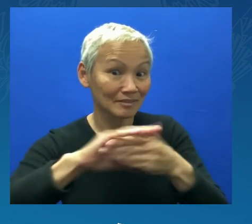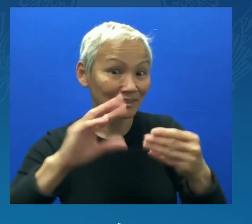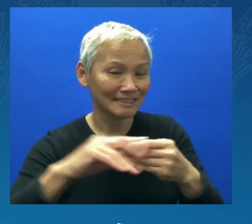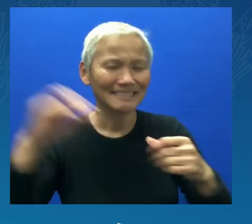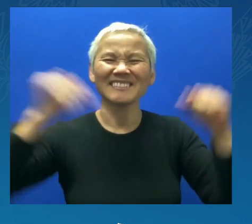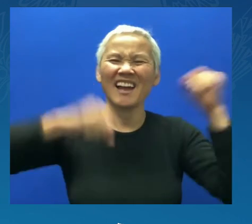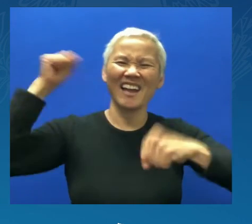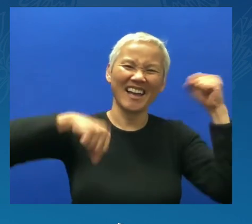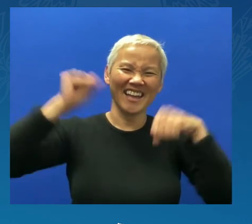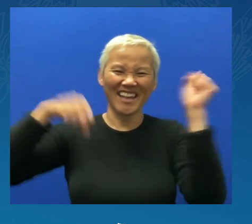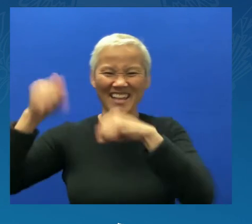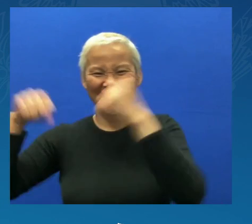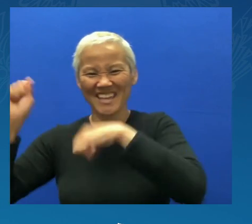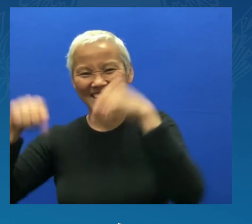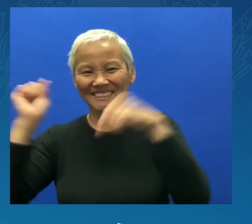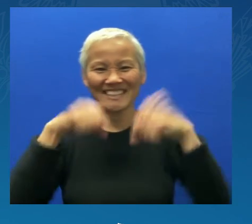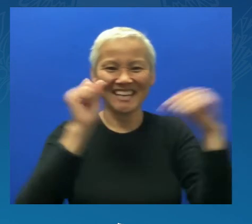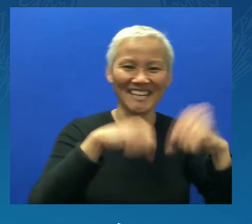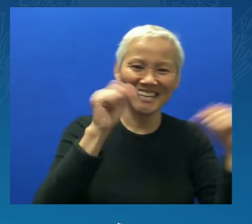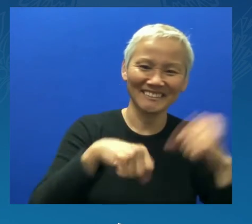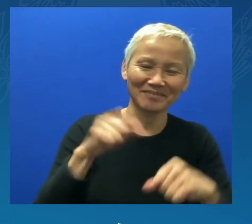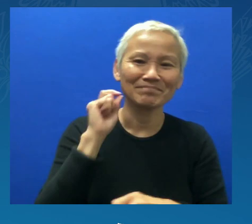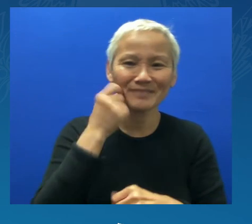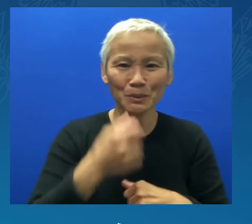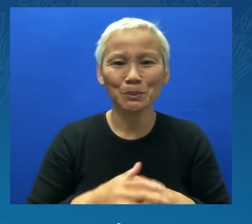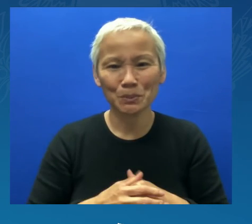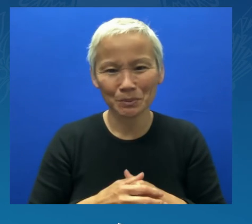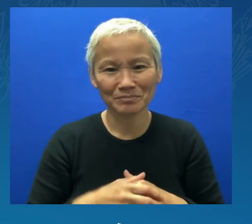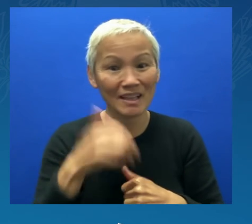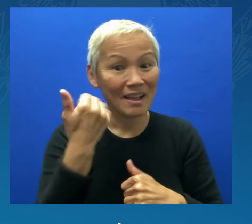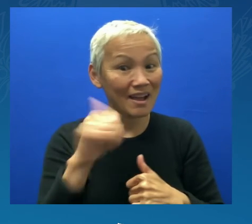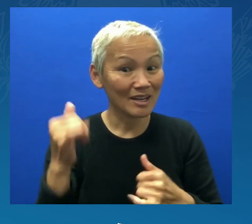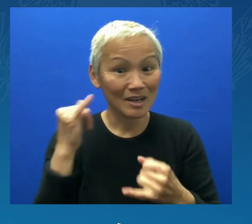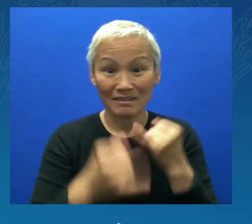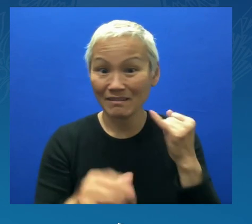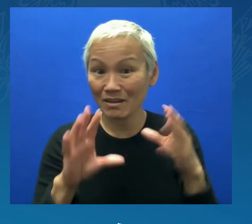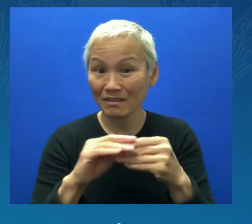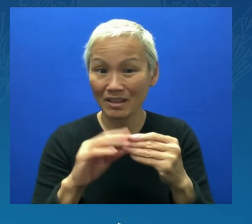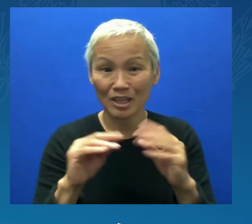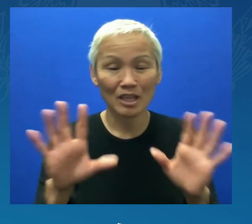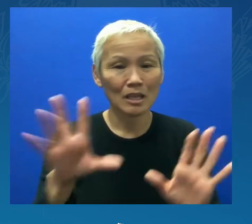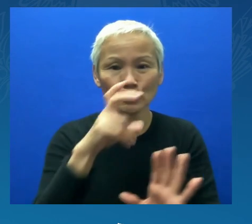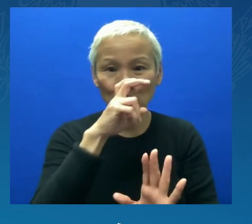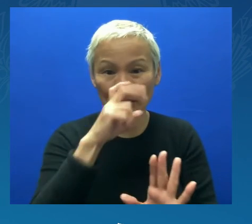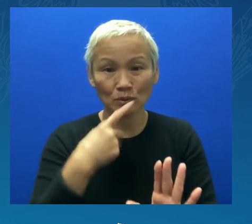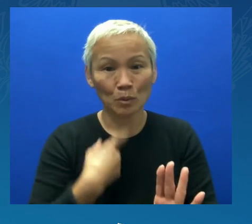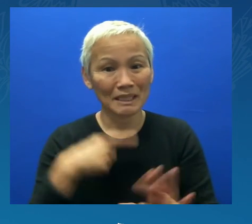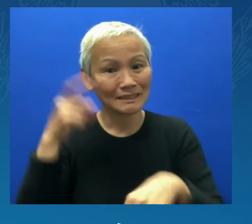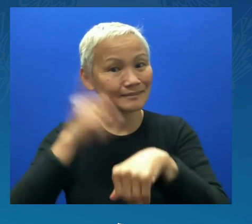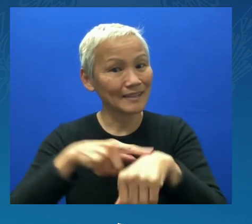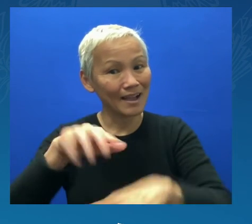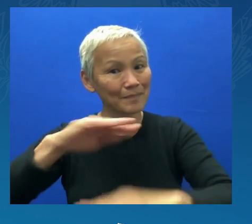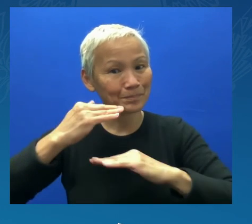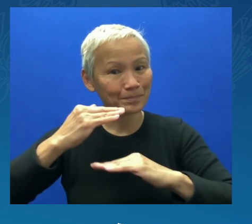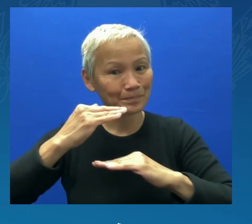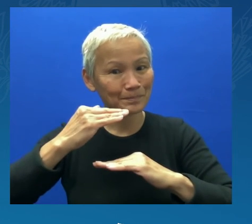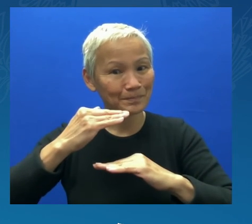And I don't know if you had any closing remarks. I'm under very strict orders. And I see -- The Vice President: They'll be fine. Gov. Lujan Grisham: -- two big zeros staring at me.